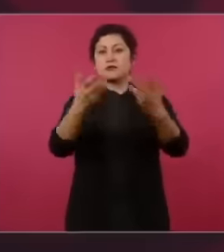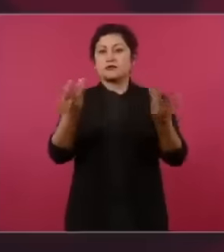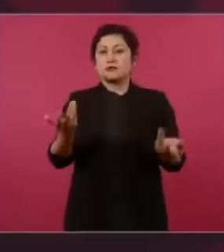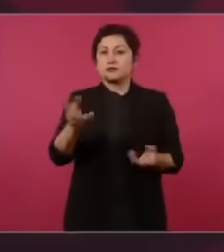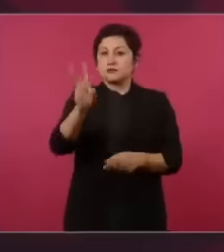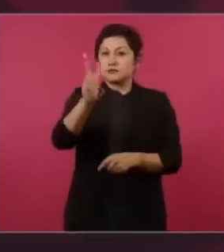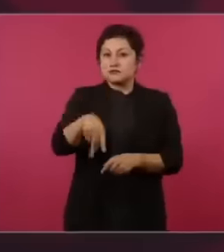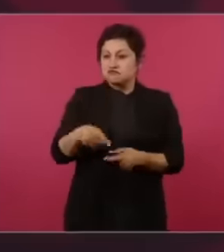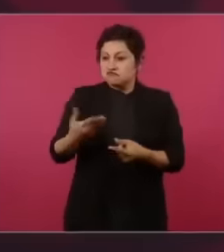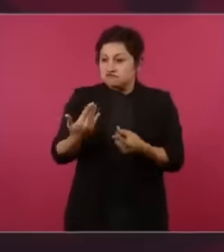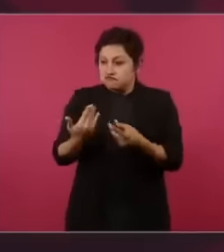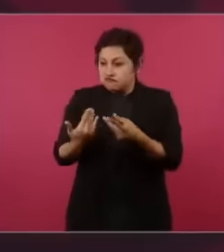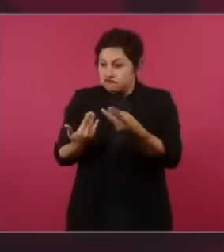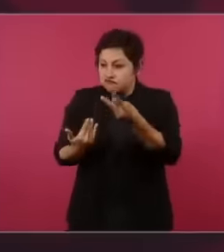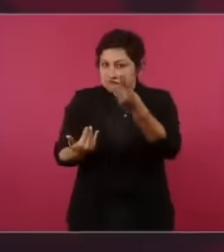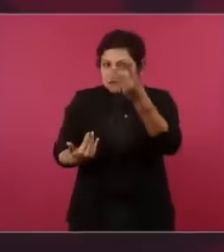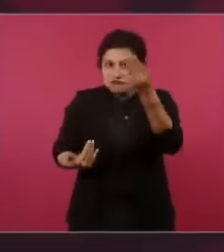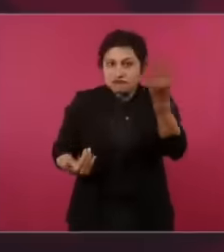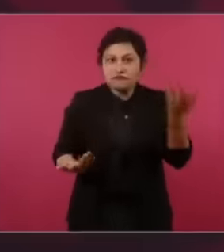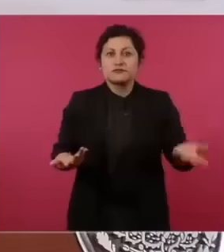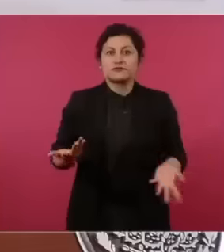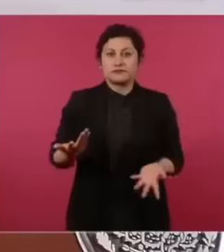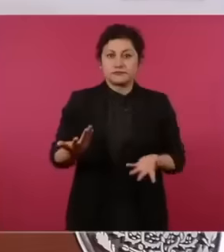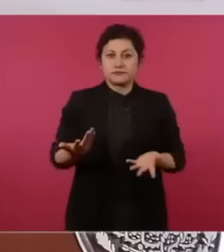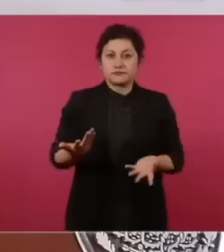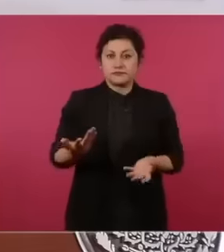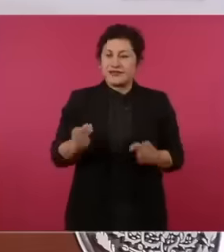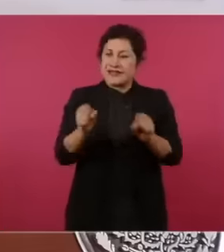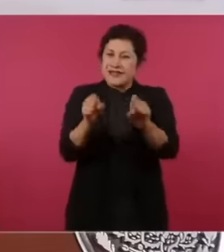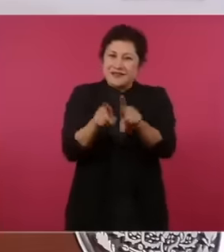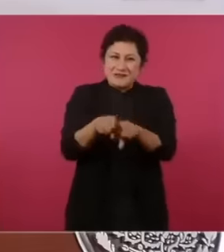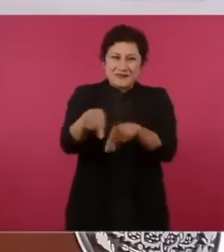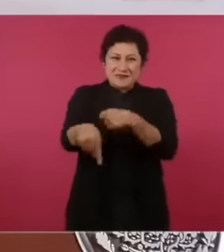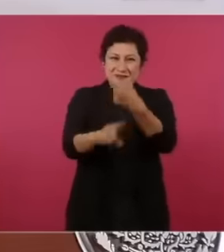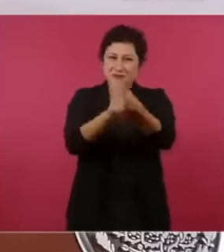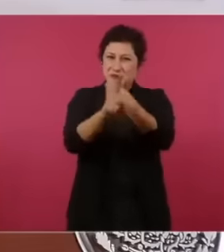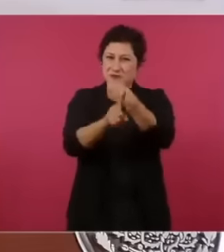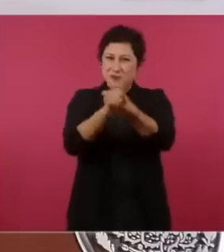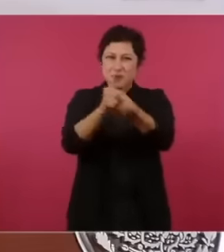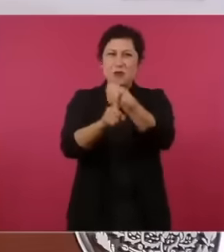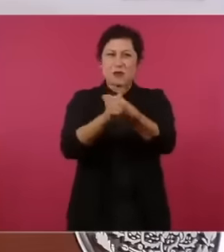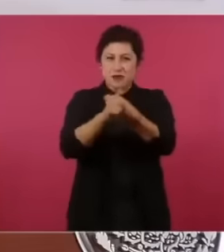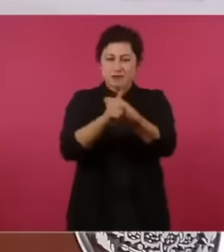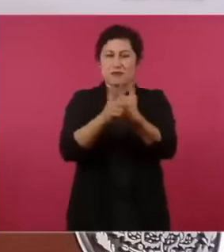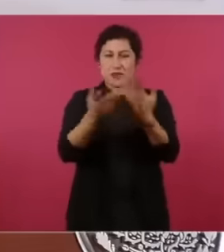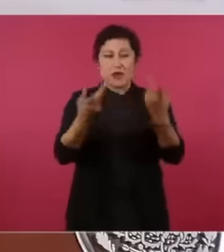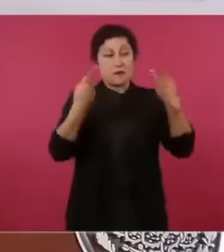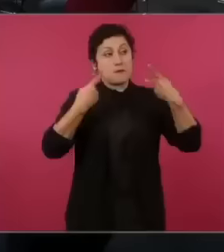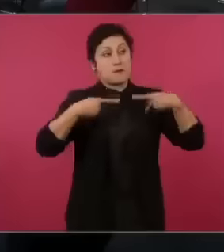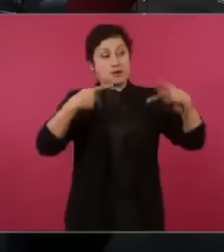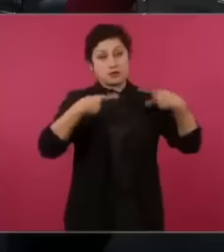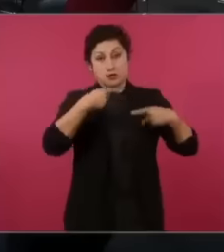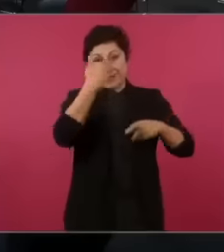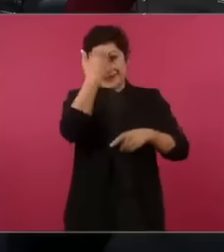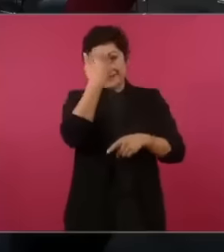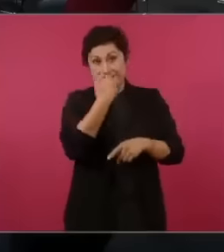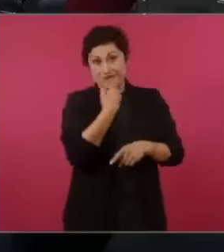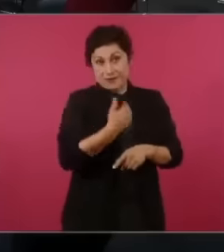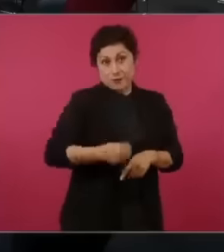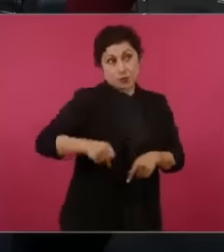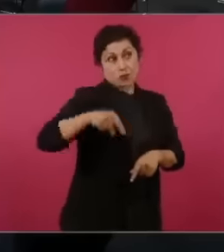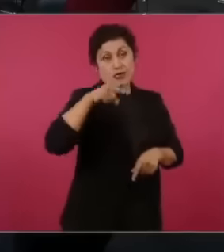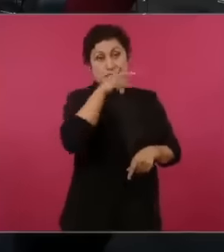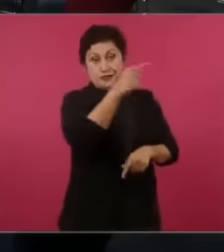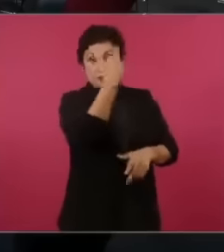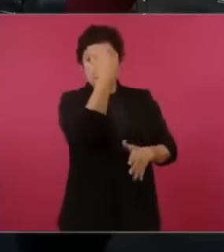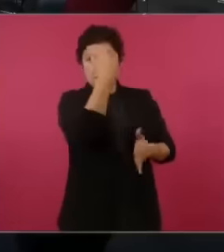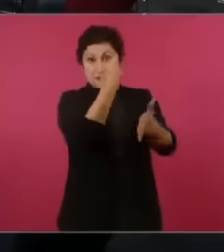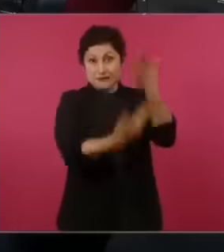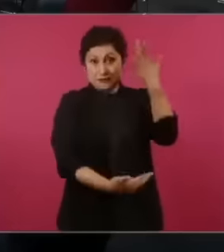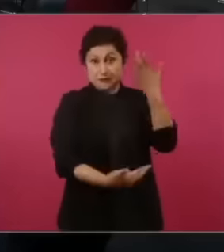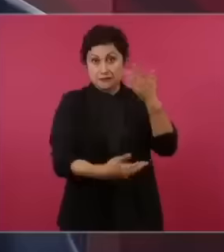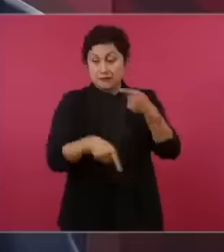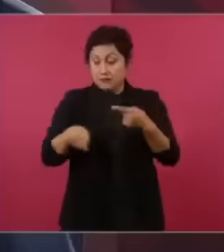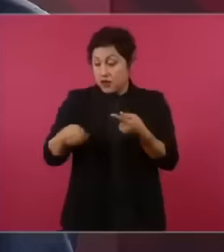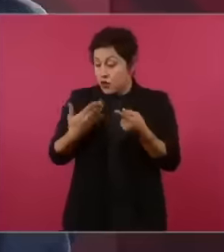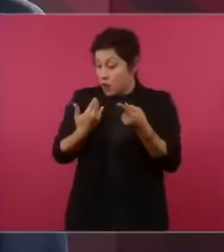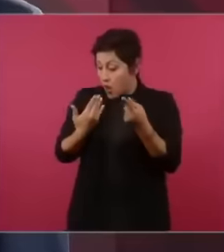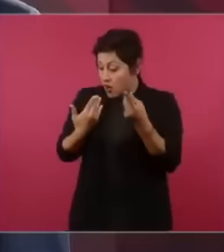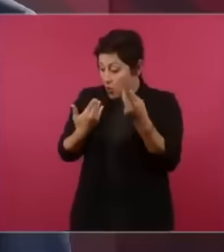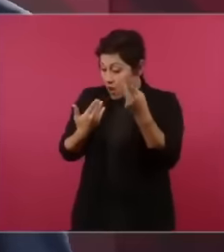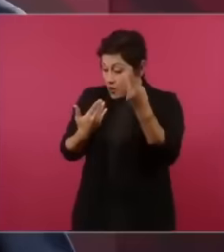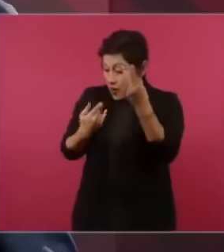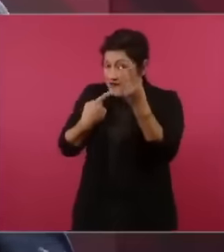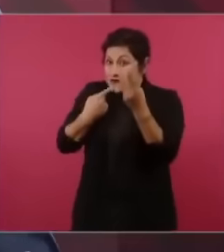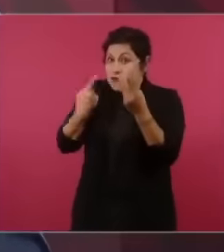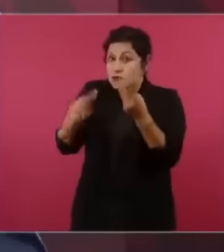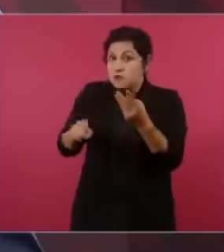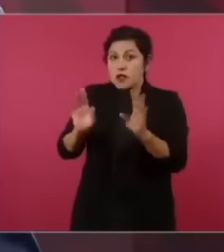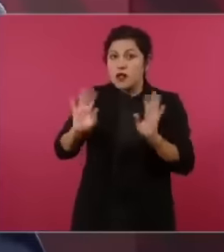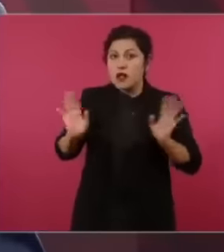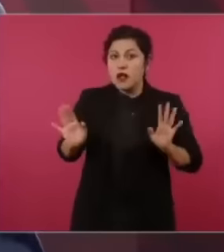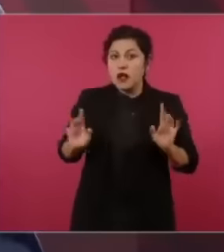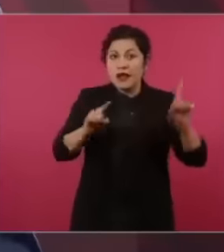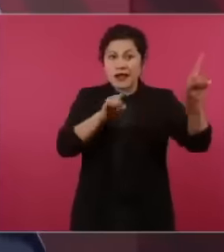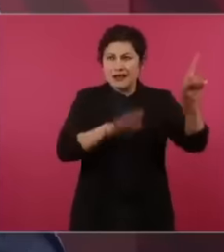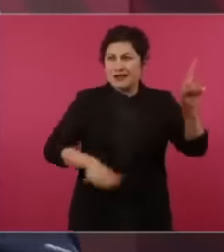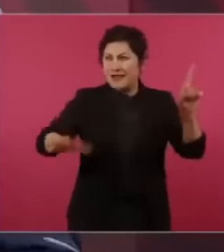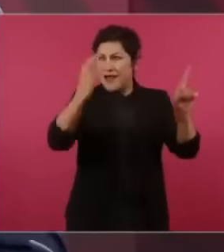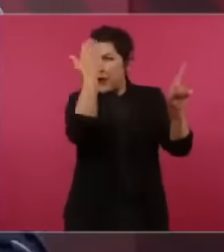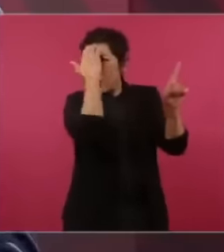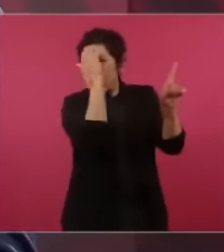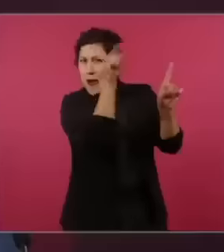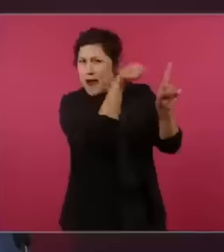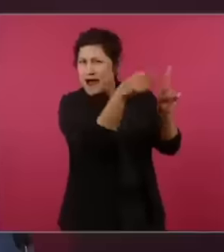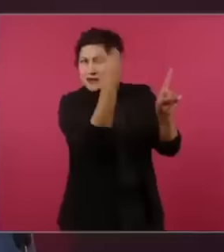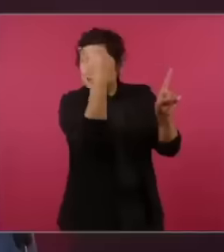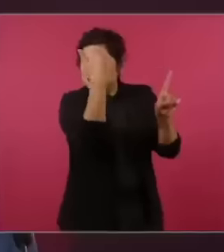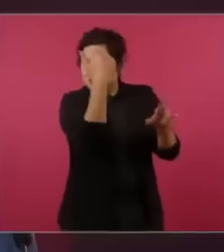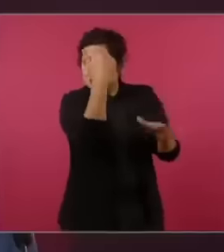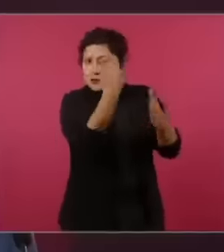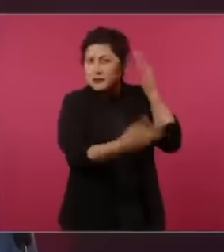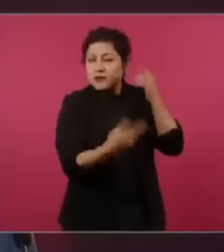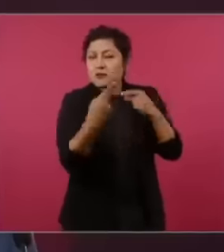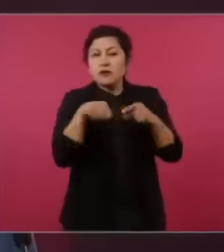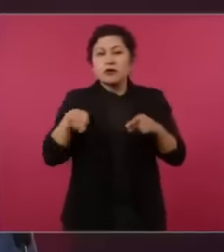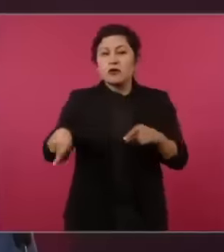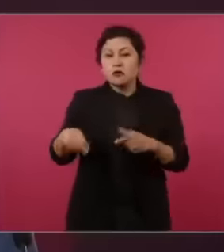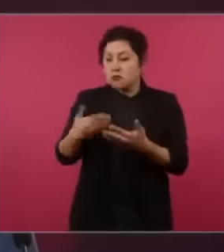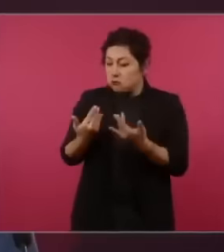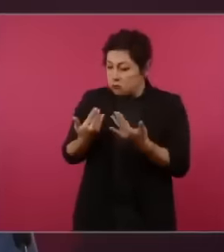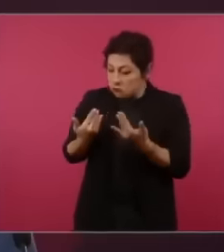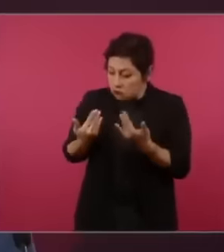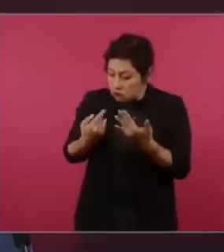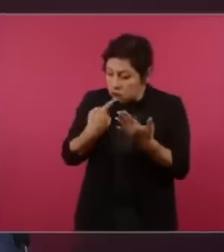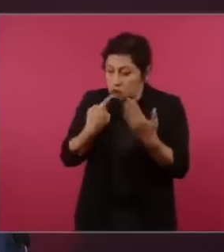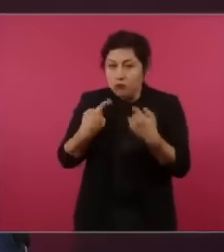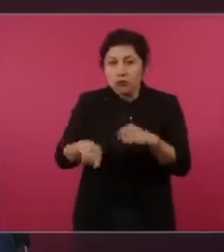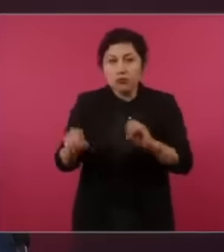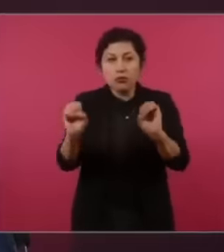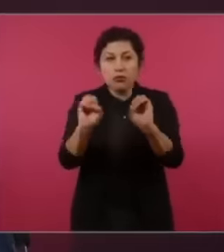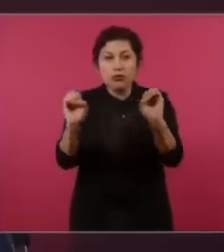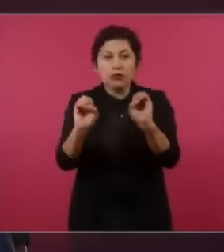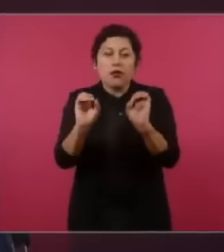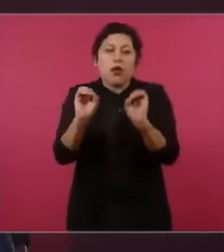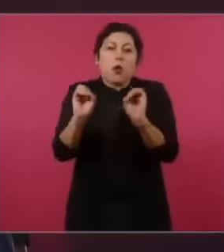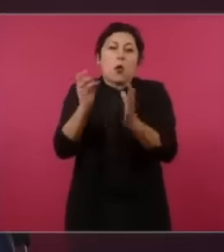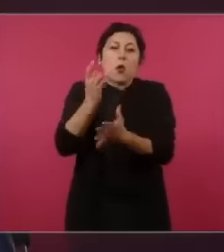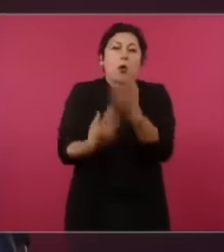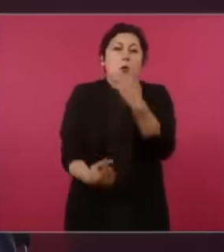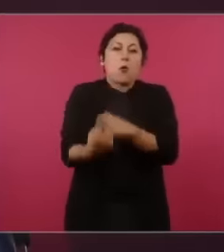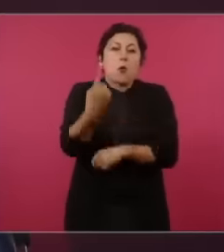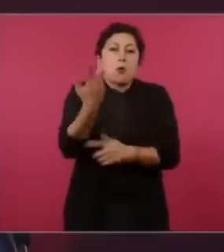, famous criminals who do not have a complaint do not have one.